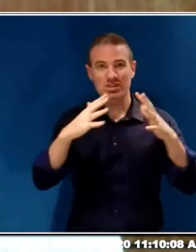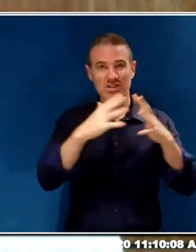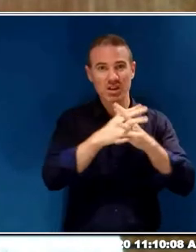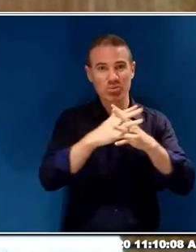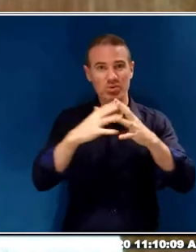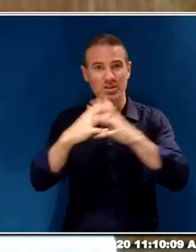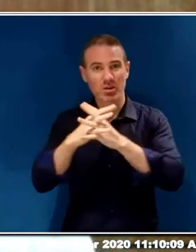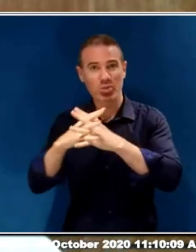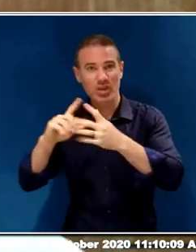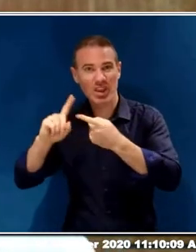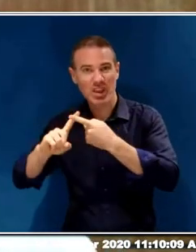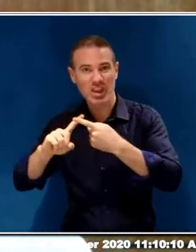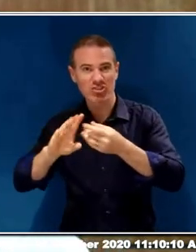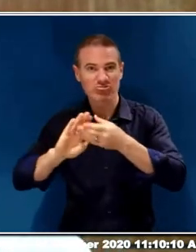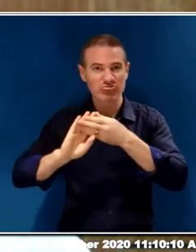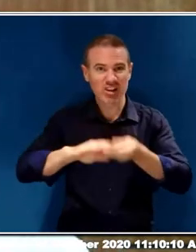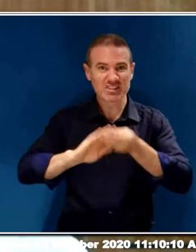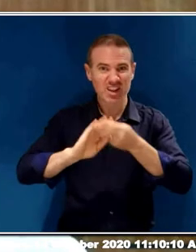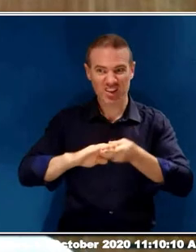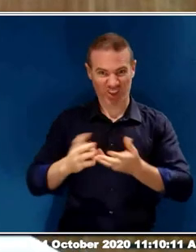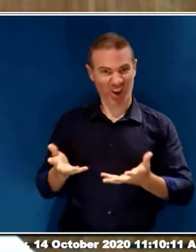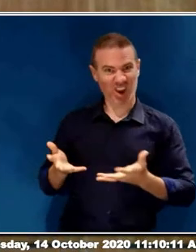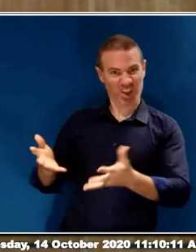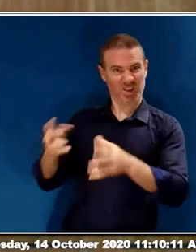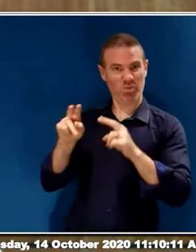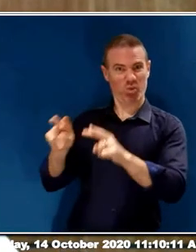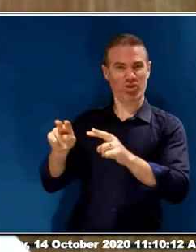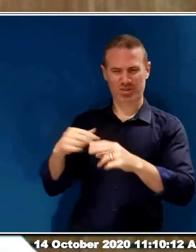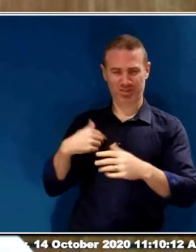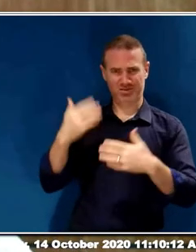You agreed it was a good idea for him not to have the laptop.